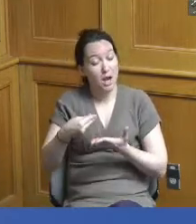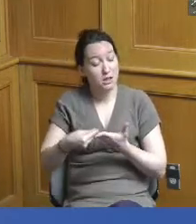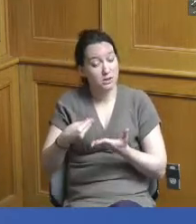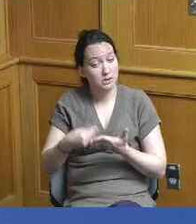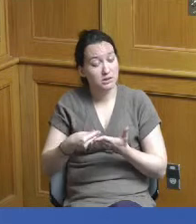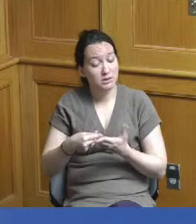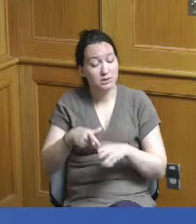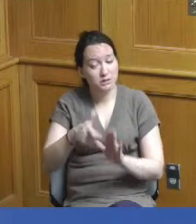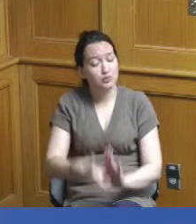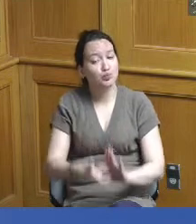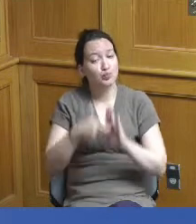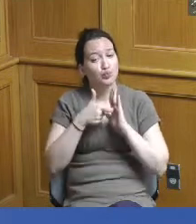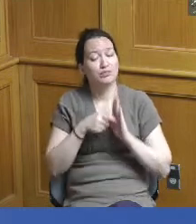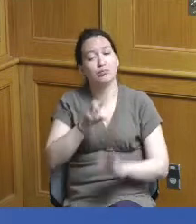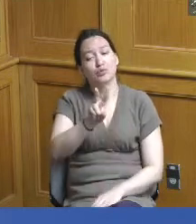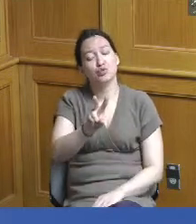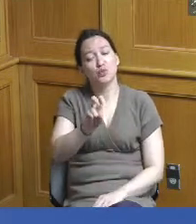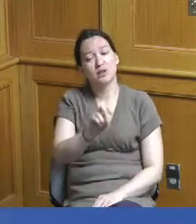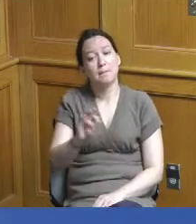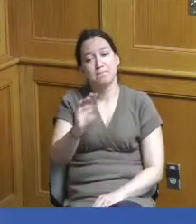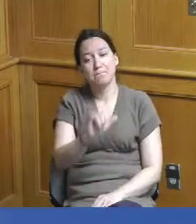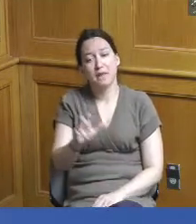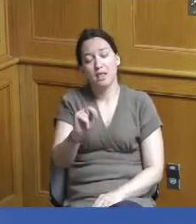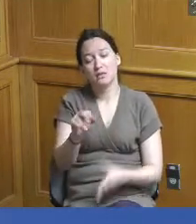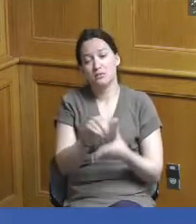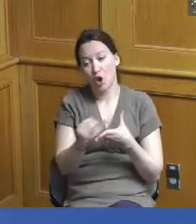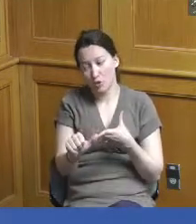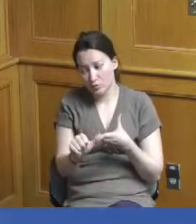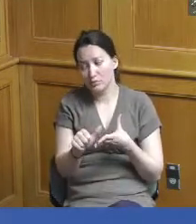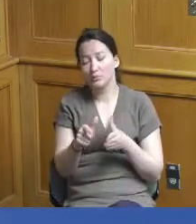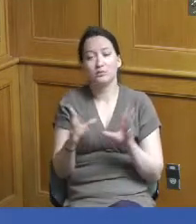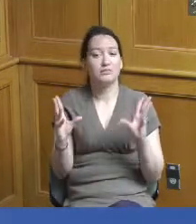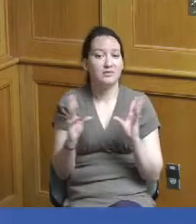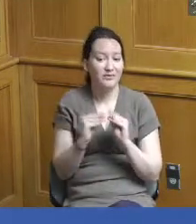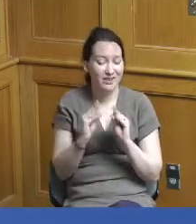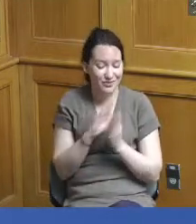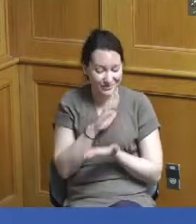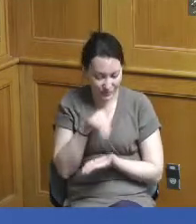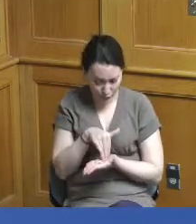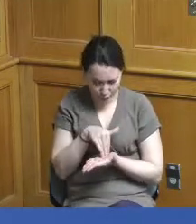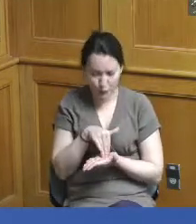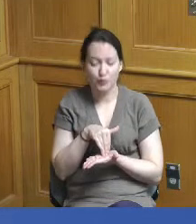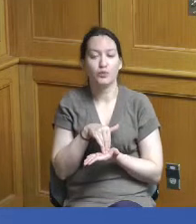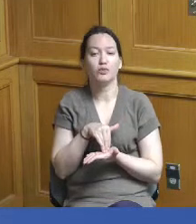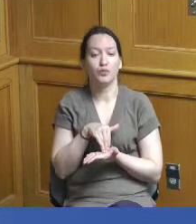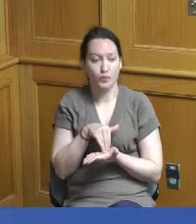needed for this I think it was in the 200 million dollar range to do the convention center whether